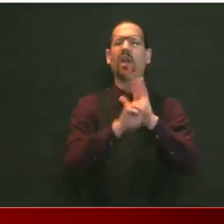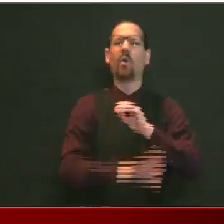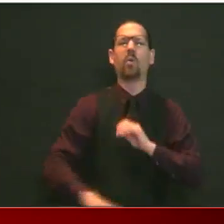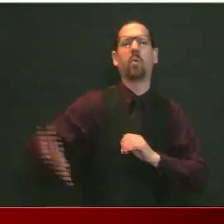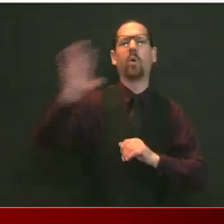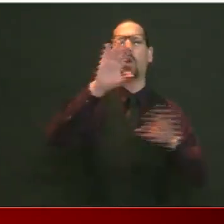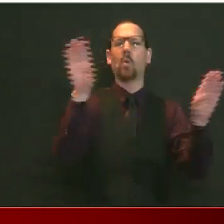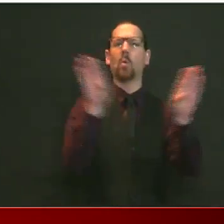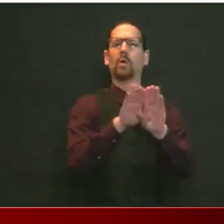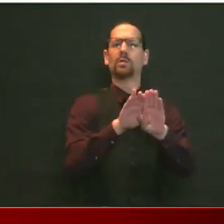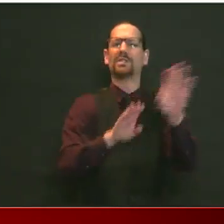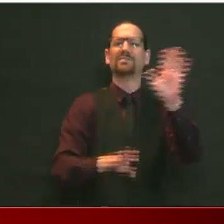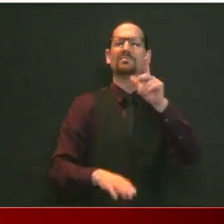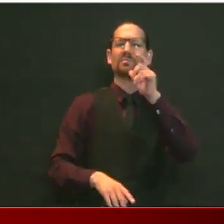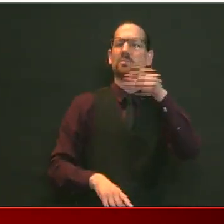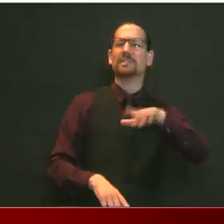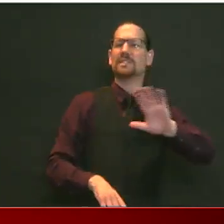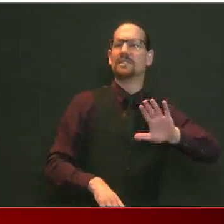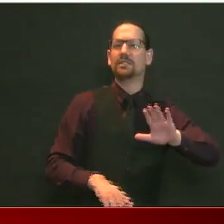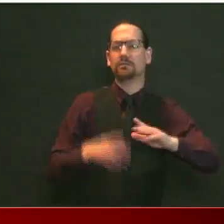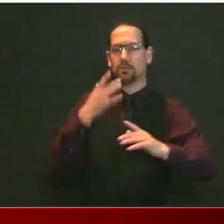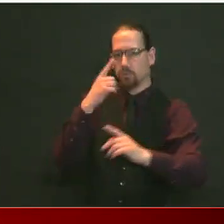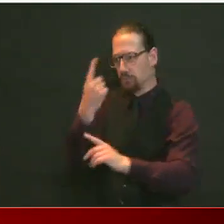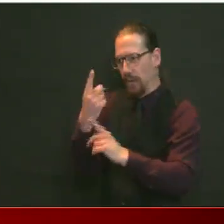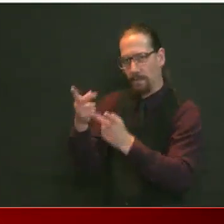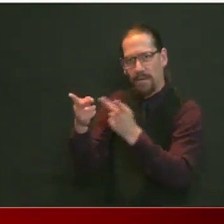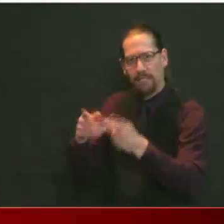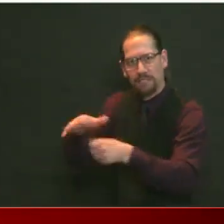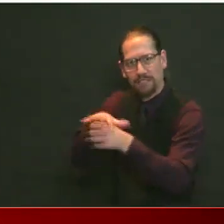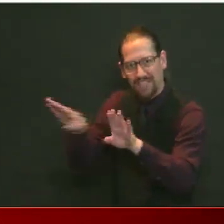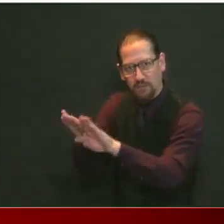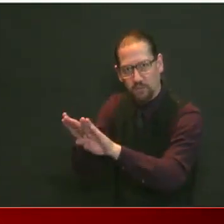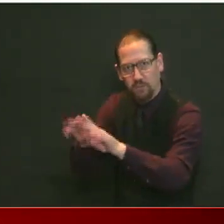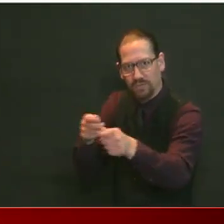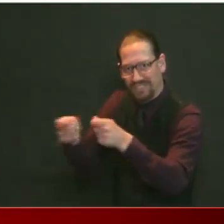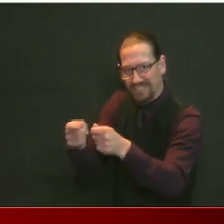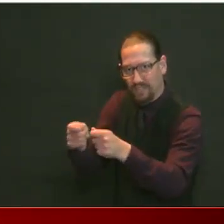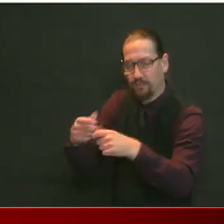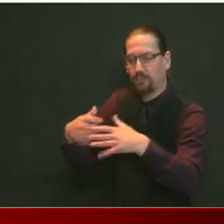I HOPE THE GOAL IS WE NEVER AGAIN HAVE A WHOLE STATE AND THEN WE'RE BACK WHERE WE WERE AND HOSPITALIZATIONS ARE THROUGH THE ROOF.